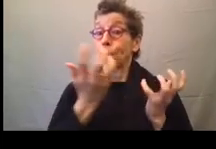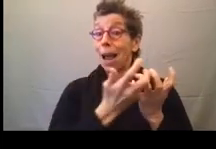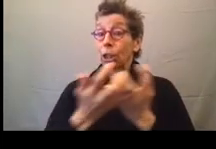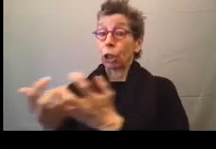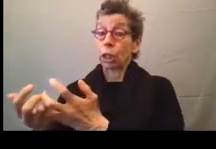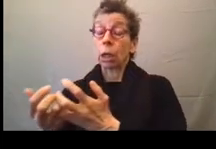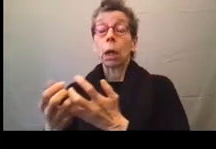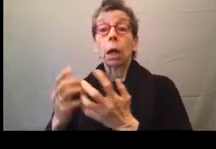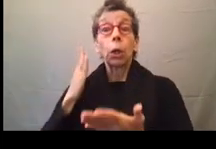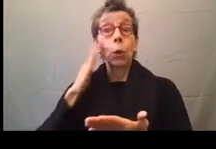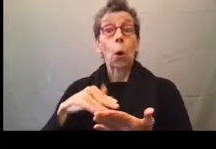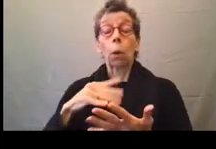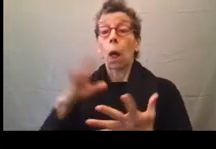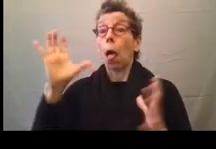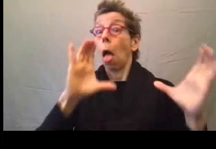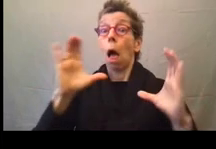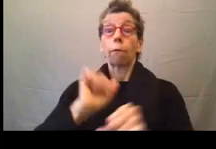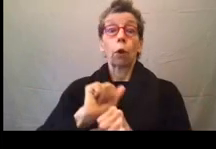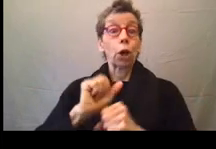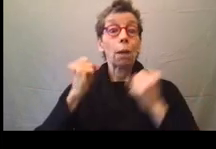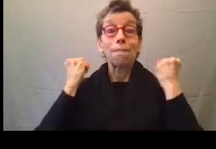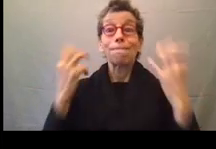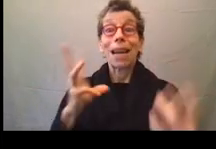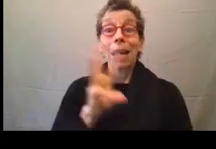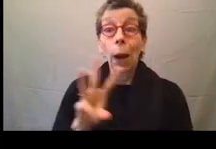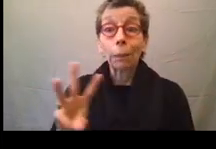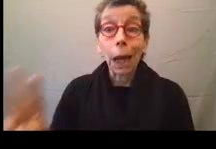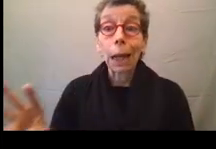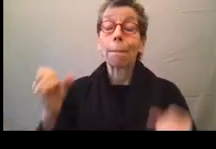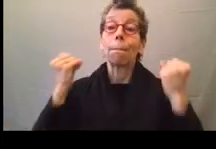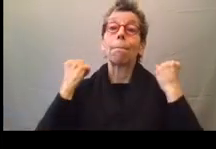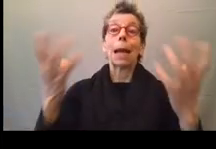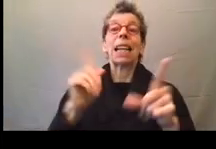for a job. There are so many websites, so many different databases with potential jobs